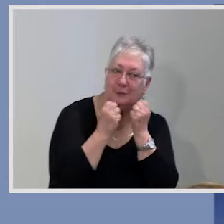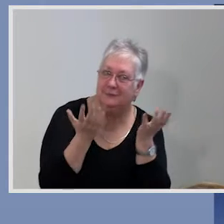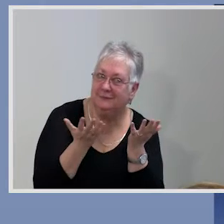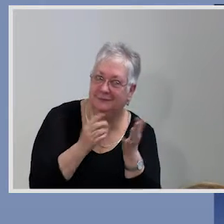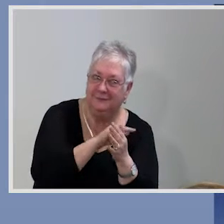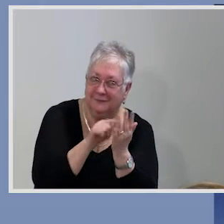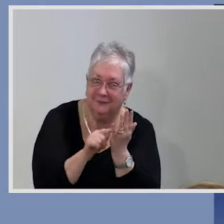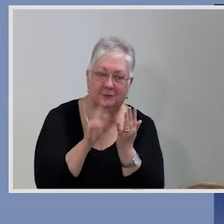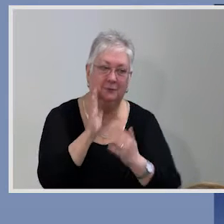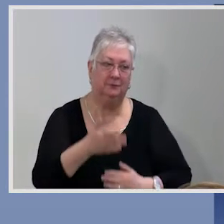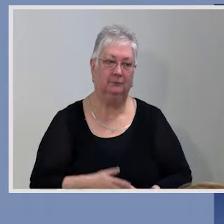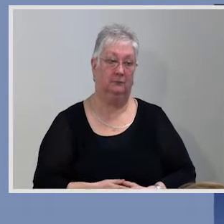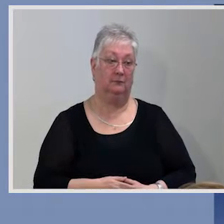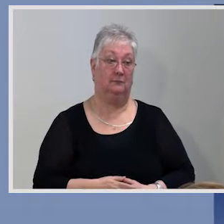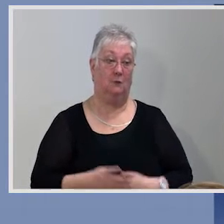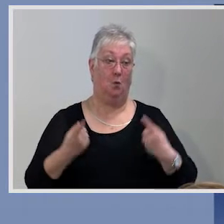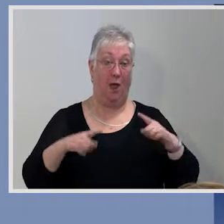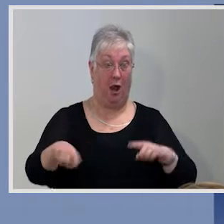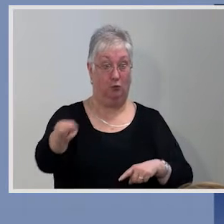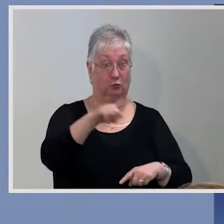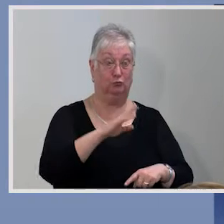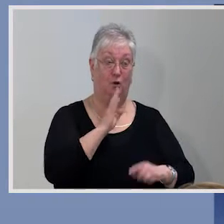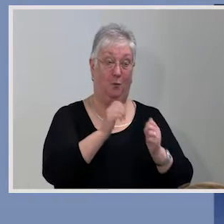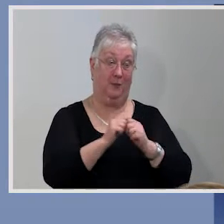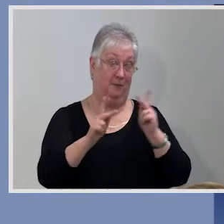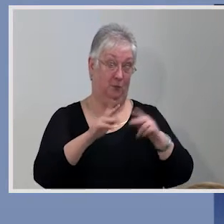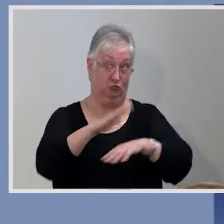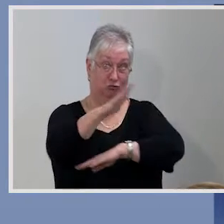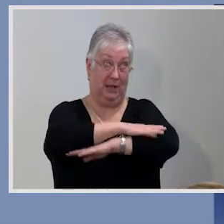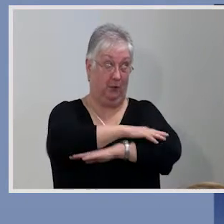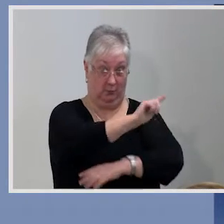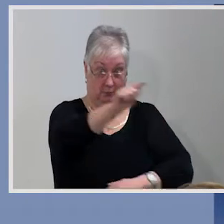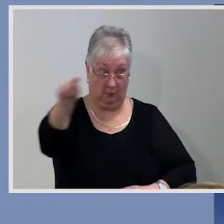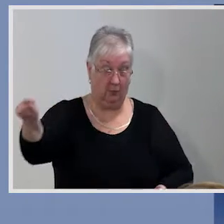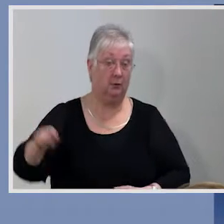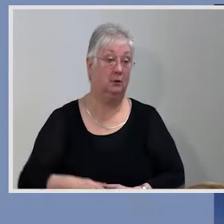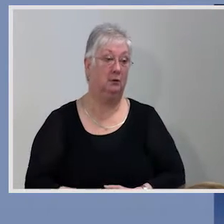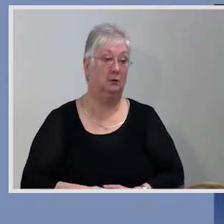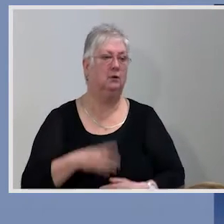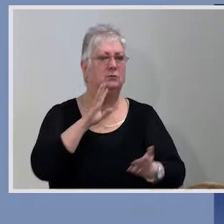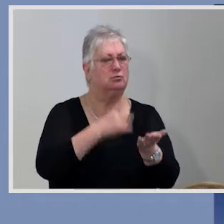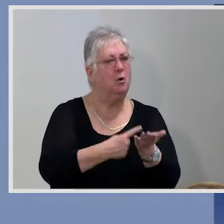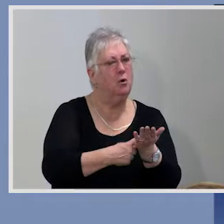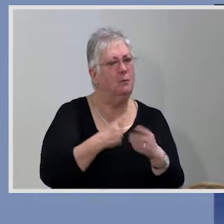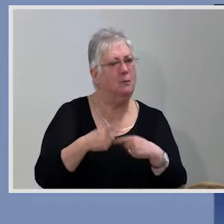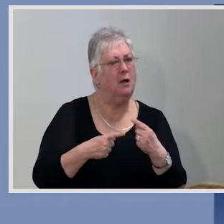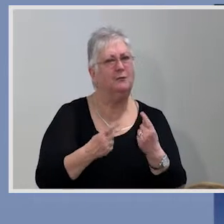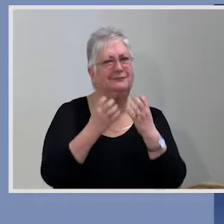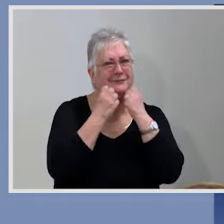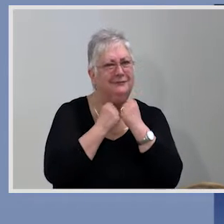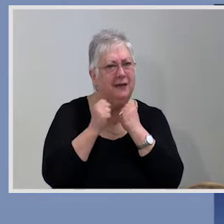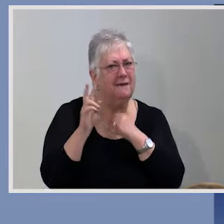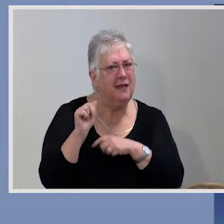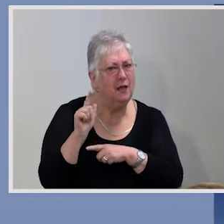YOU TO THINK ABOUT THESE VALUES AS YOU THINK ABOUT WHAT YOUR SPENDING PRIORITIES ARE. AND LIKE I SAID EARLIER, WE'RE